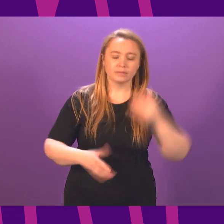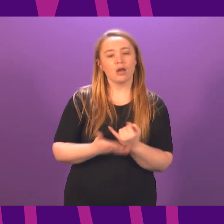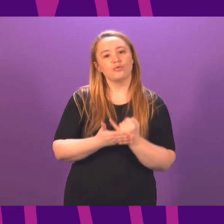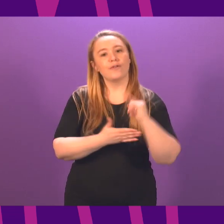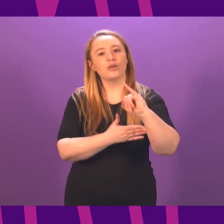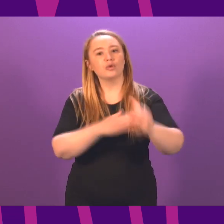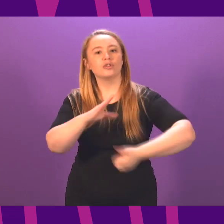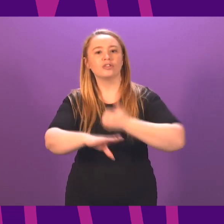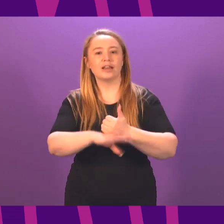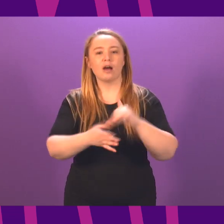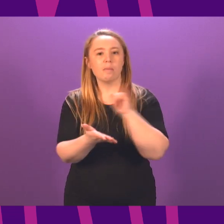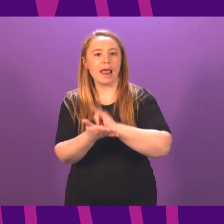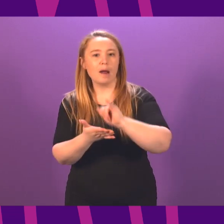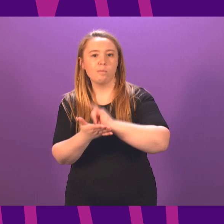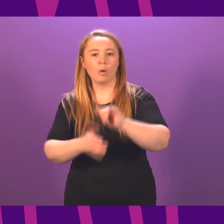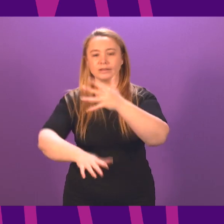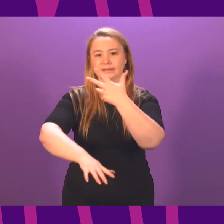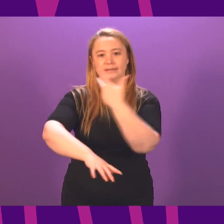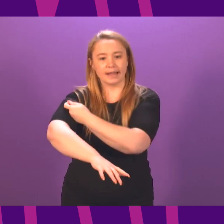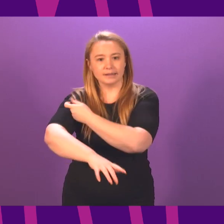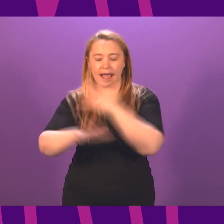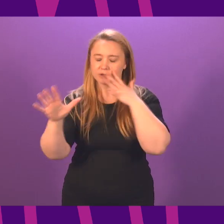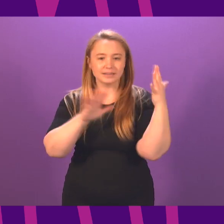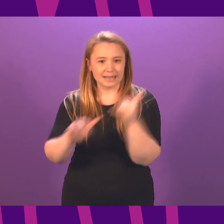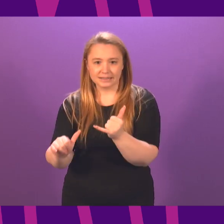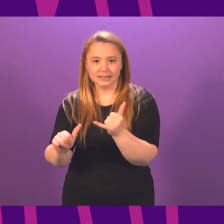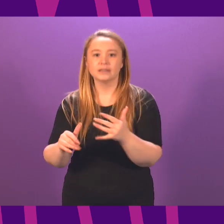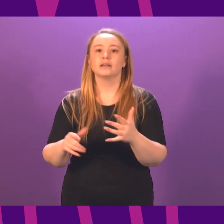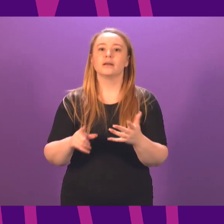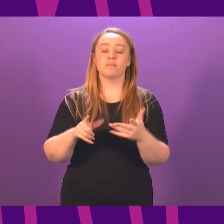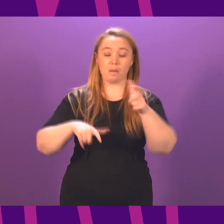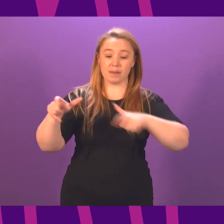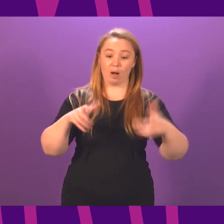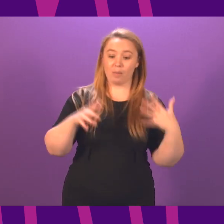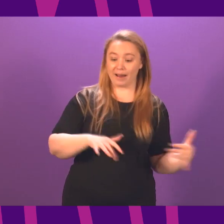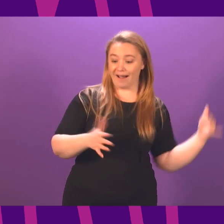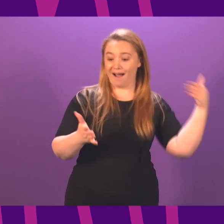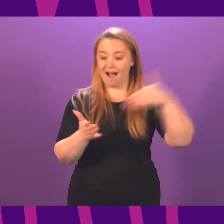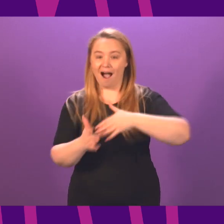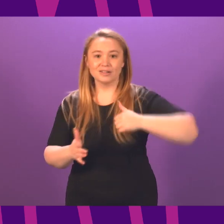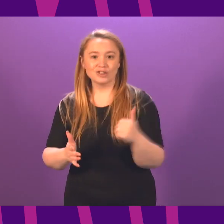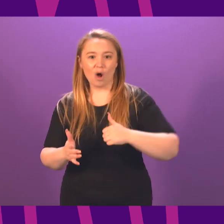months after holidaymakers brought the virus back from abroad. Now, she has the capacity